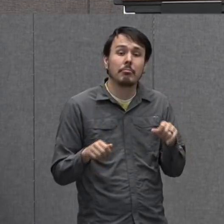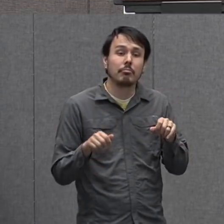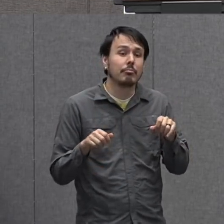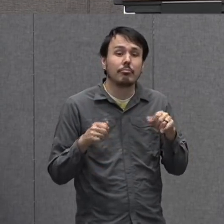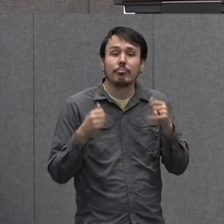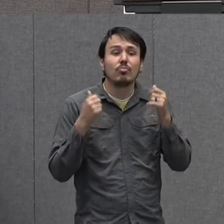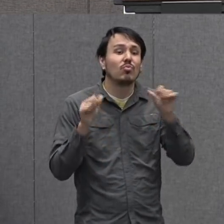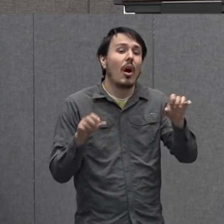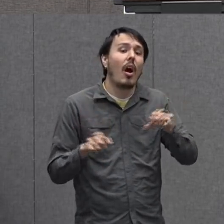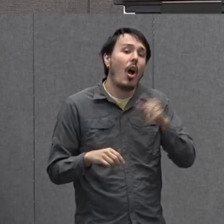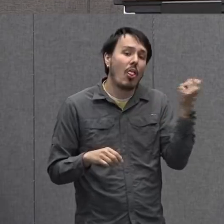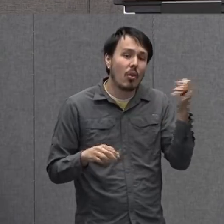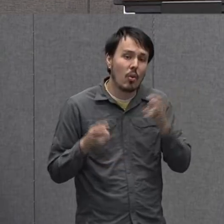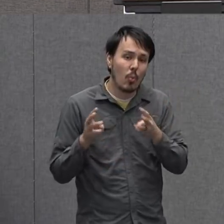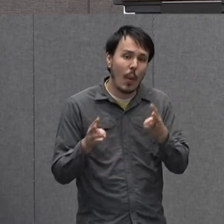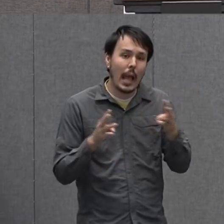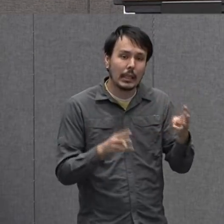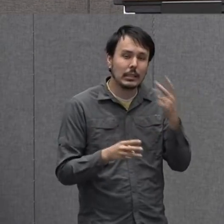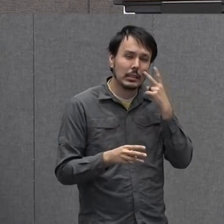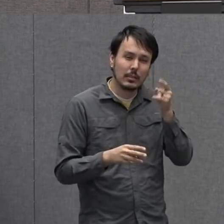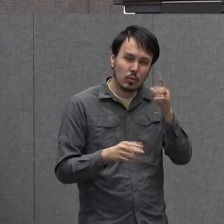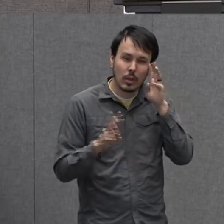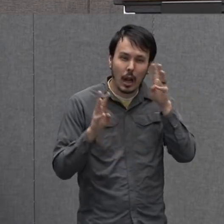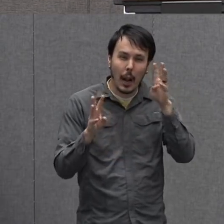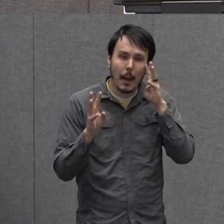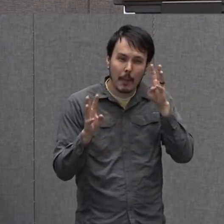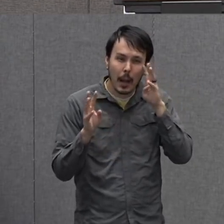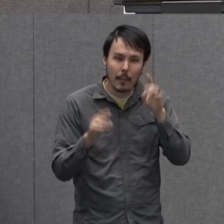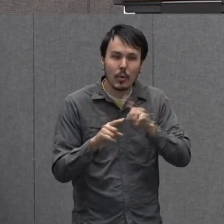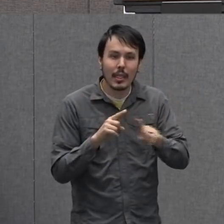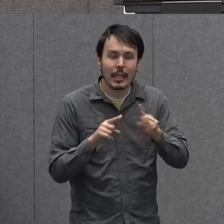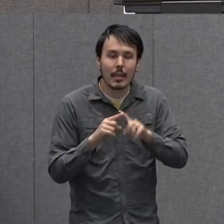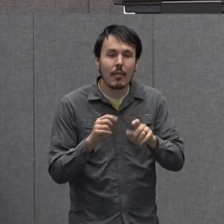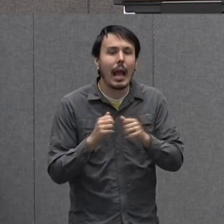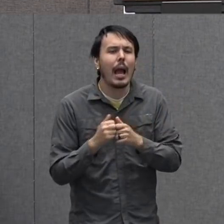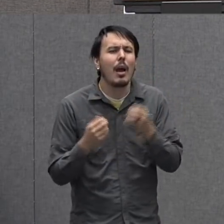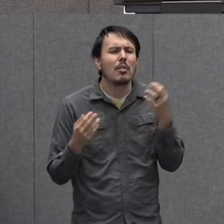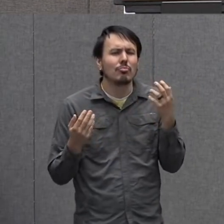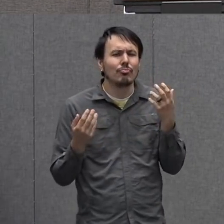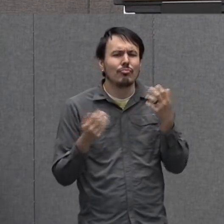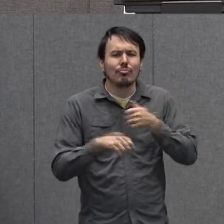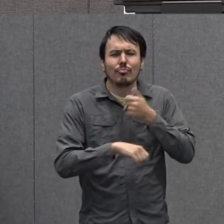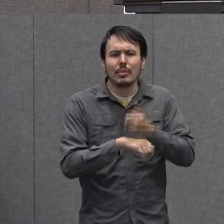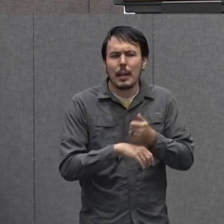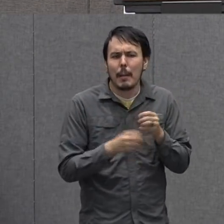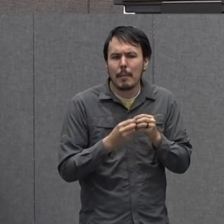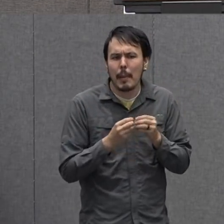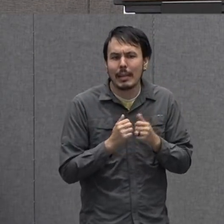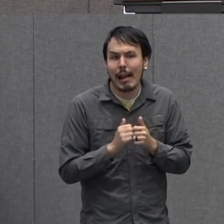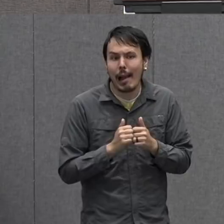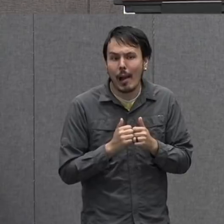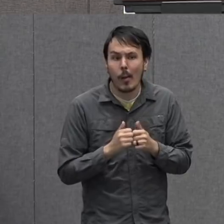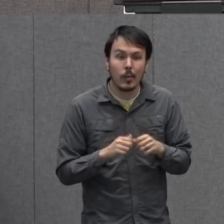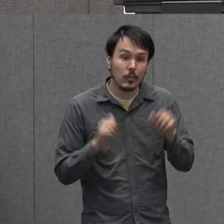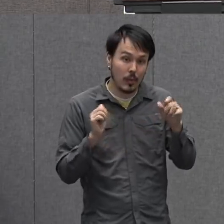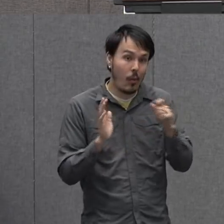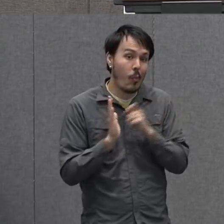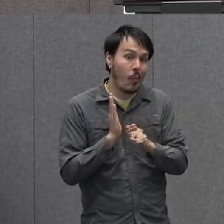and see if you can come up with some different ways to mentally think about how to put those numbers together. And then you could write down the number sentences